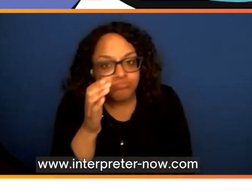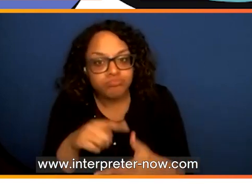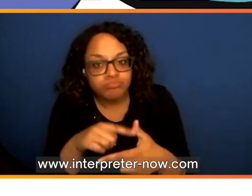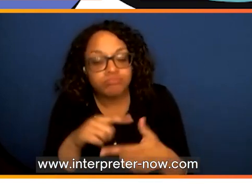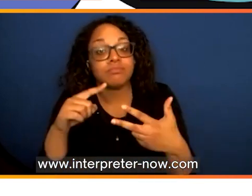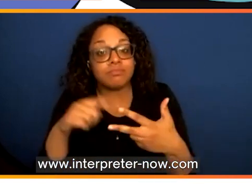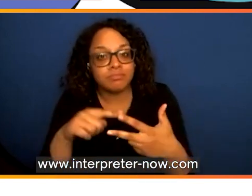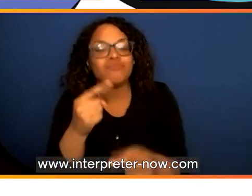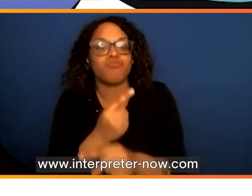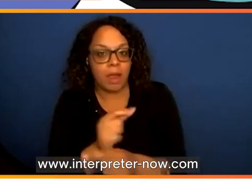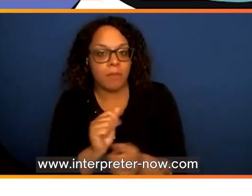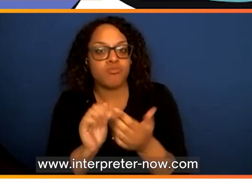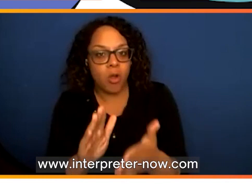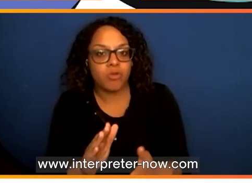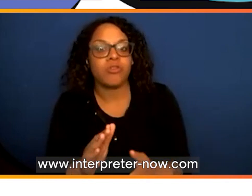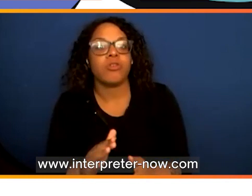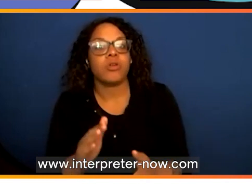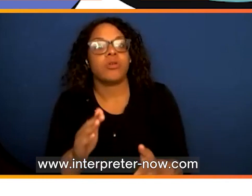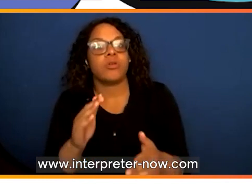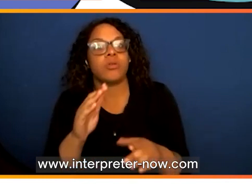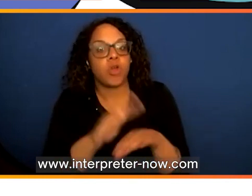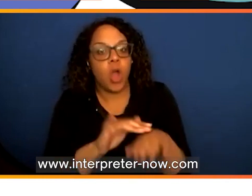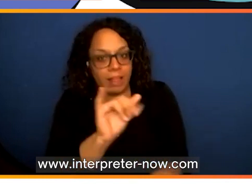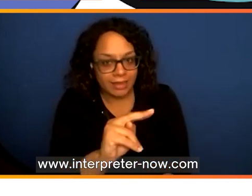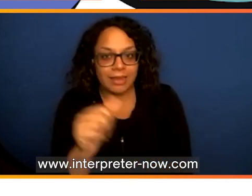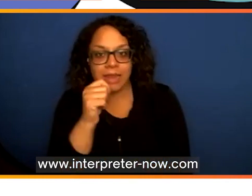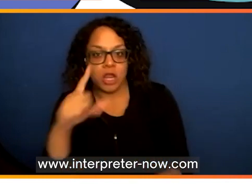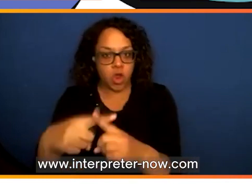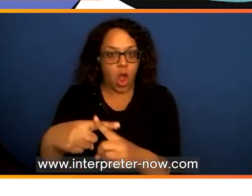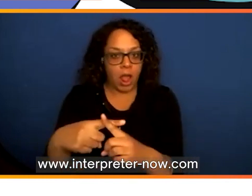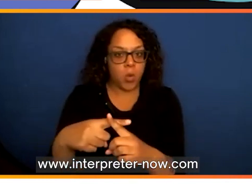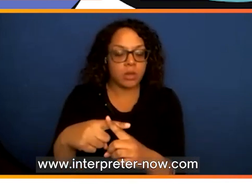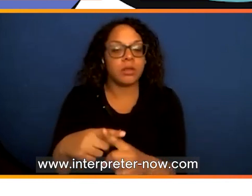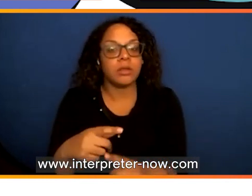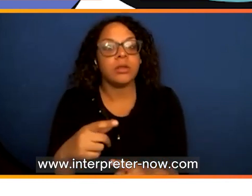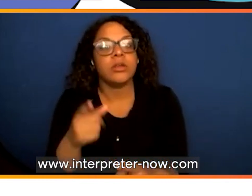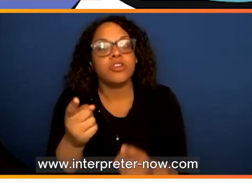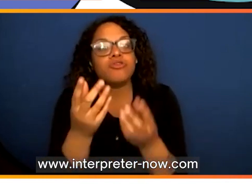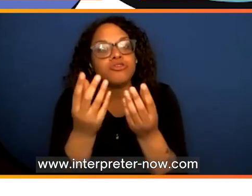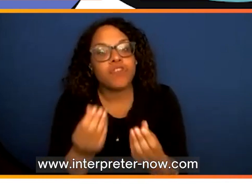Lastly, find those champions at the executive level that will support your cause and champion